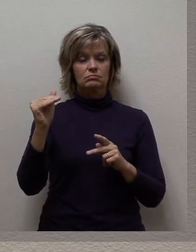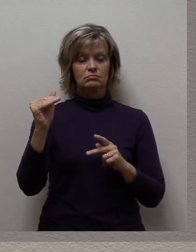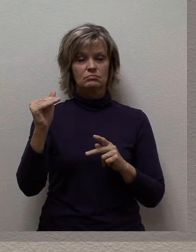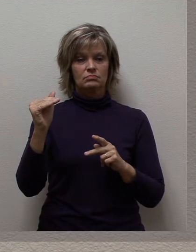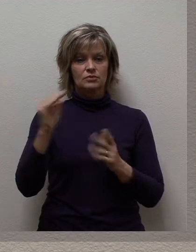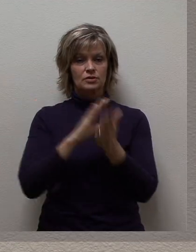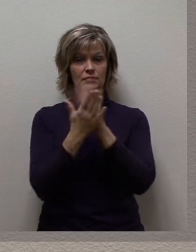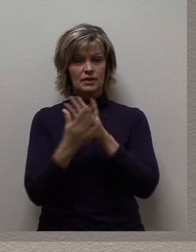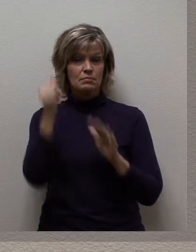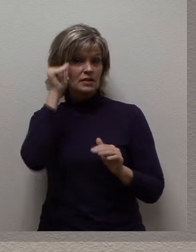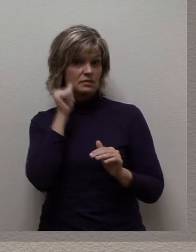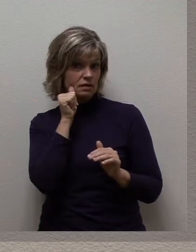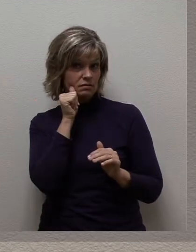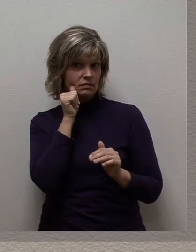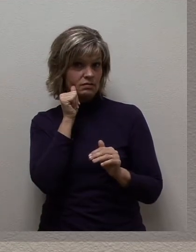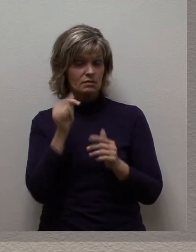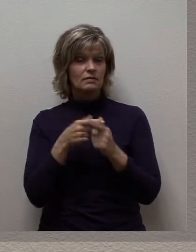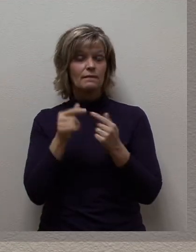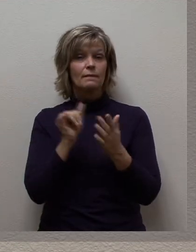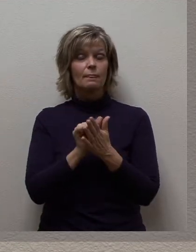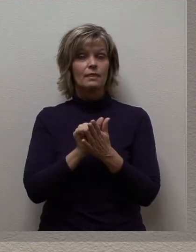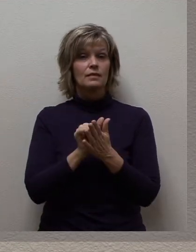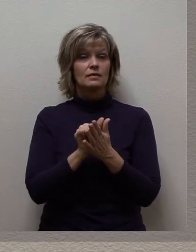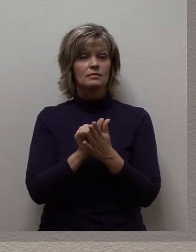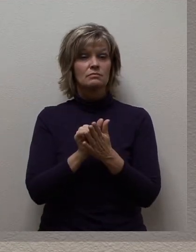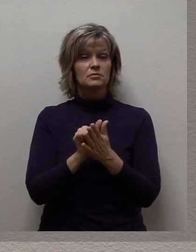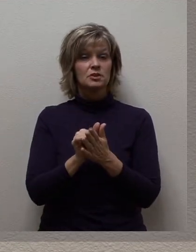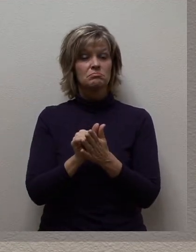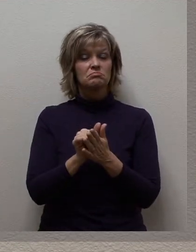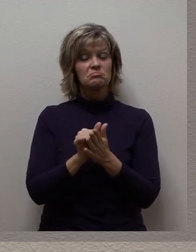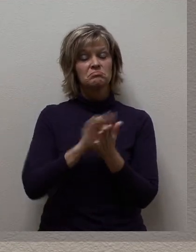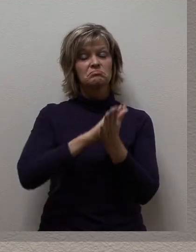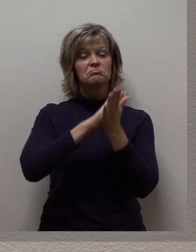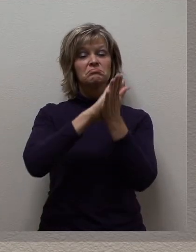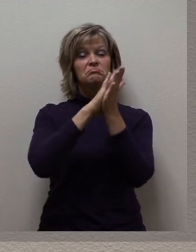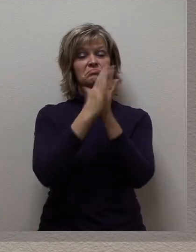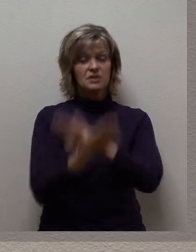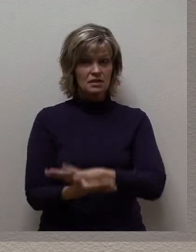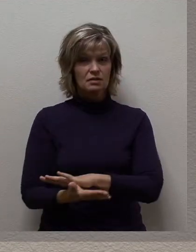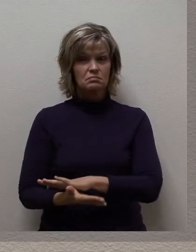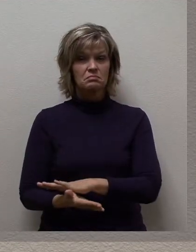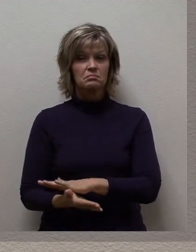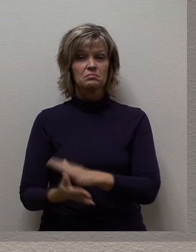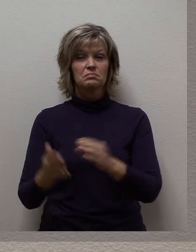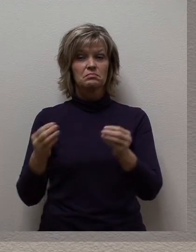to their adult years they move into the American Sign Language